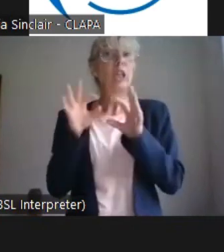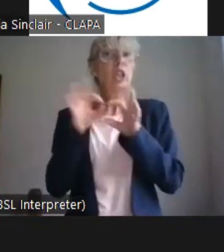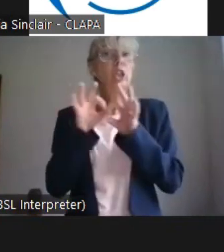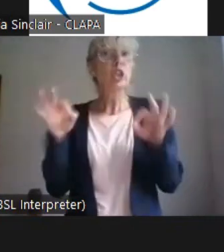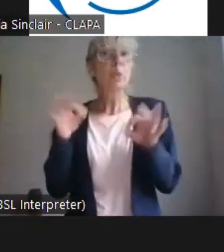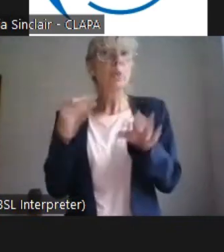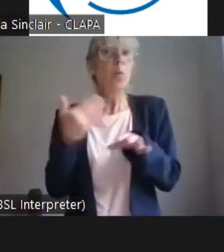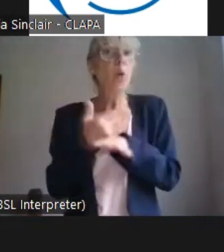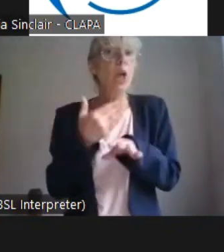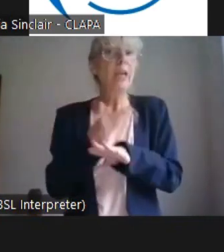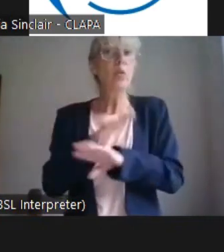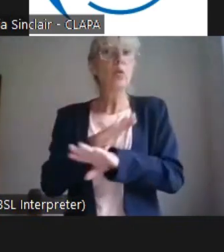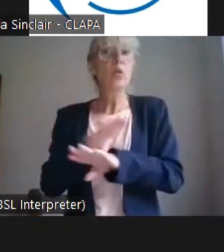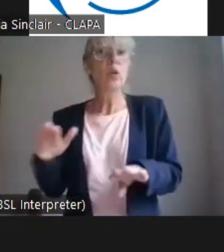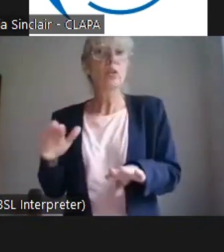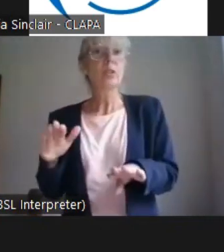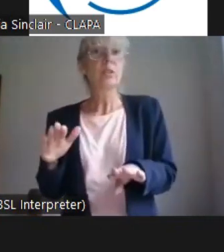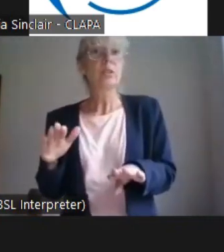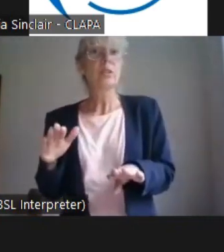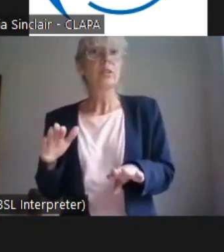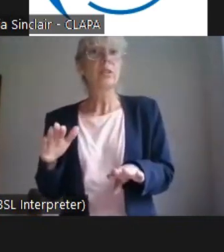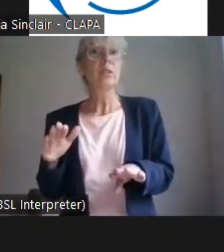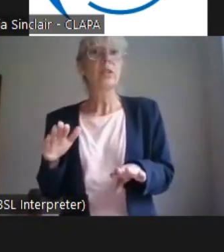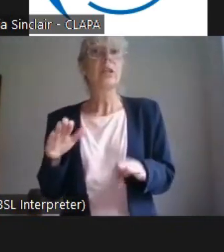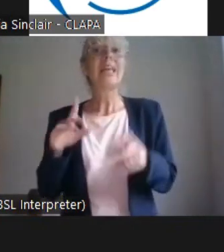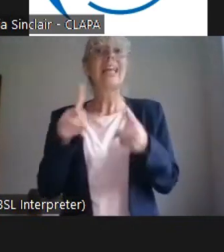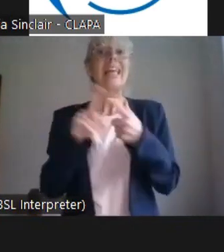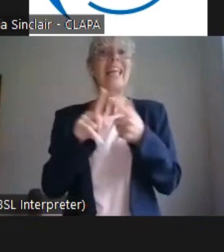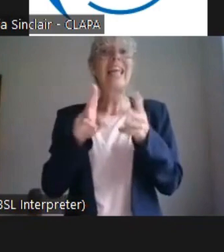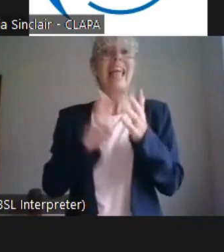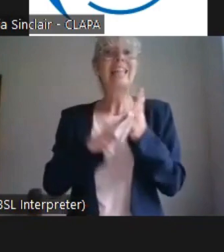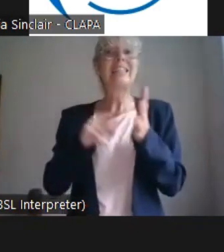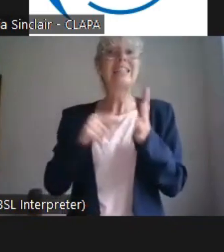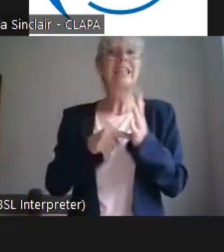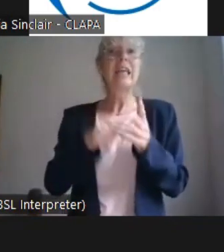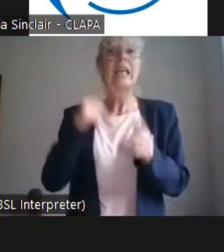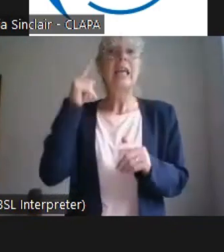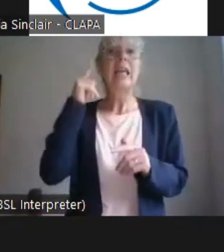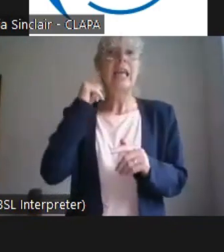there's the hearing loss that the ear nose and throat um especially feels that um a hearing aid